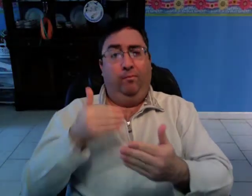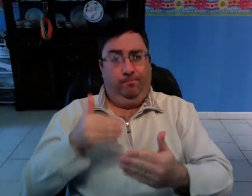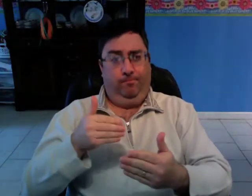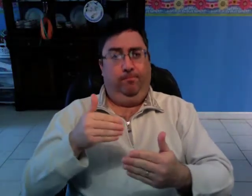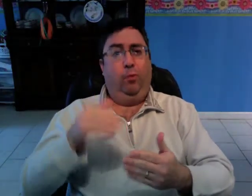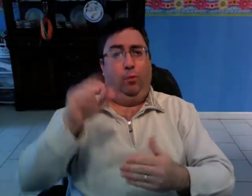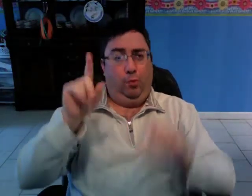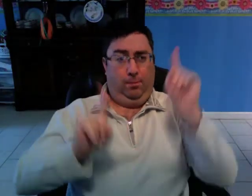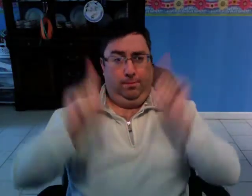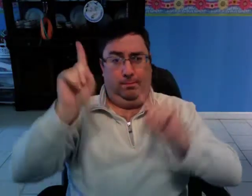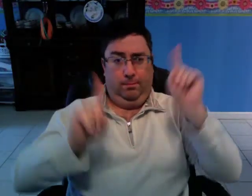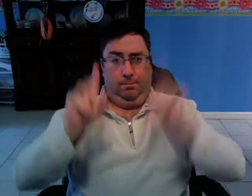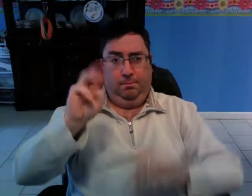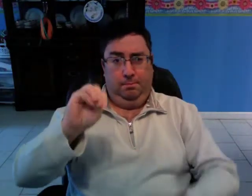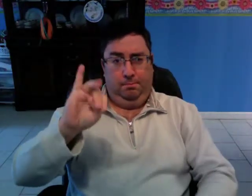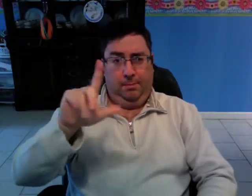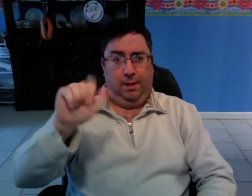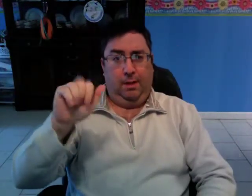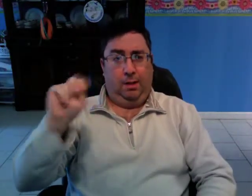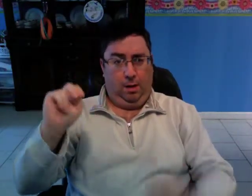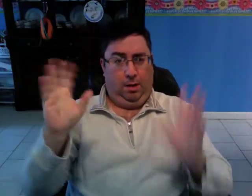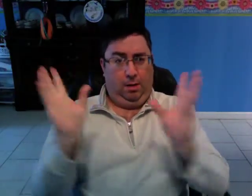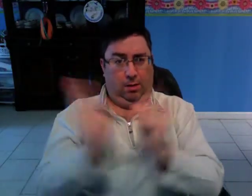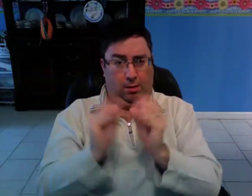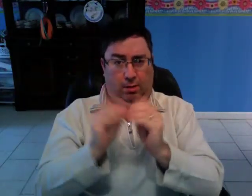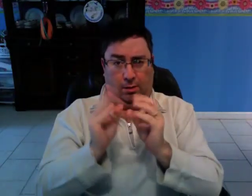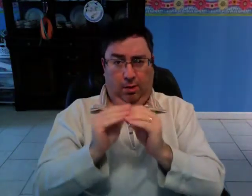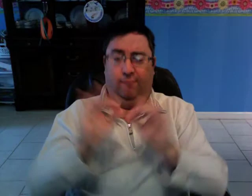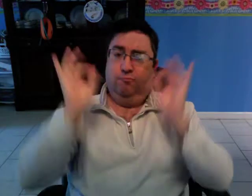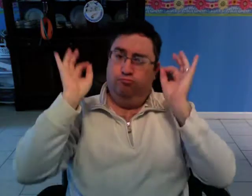In the past, before the Milan Conference